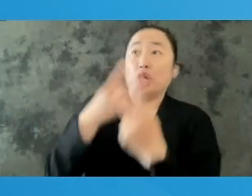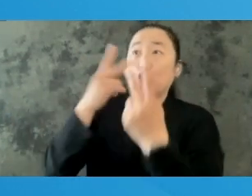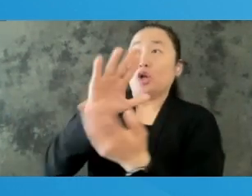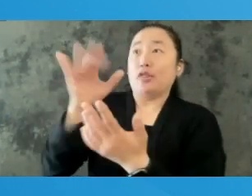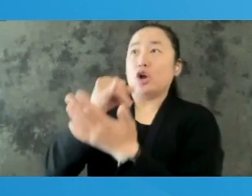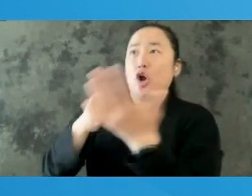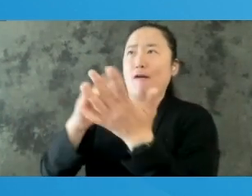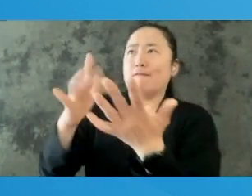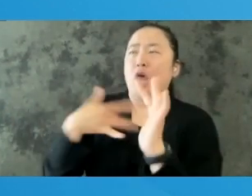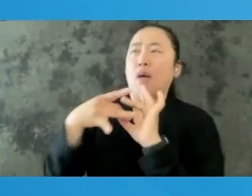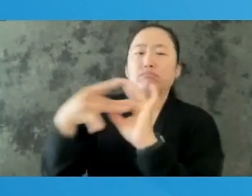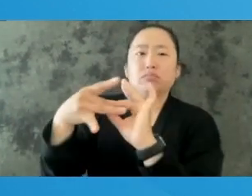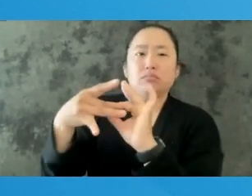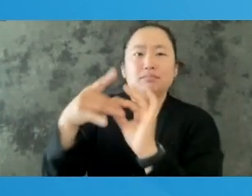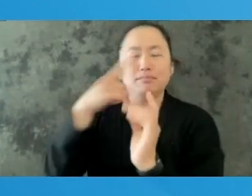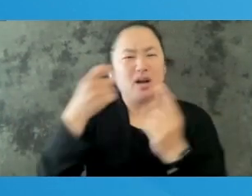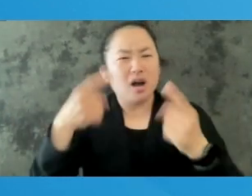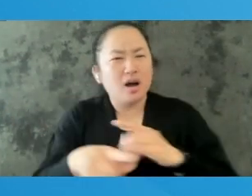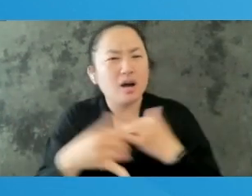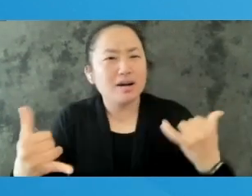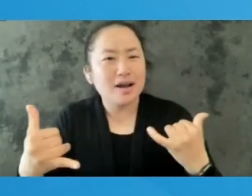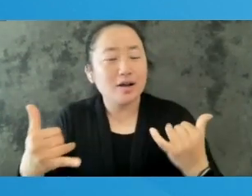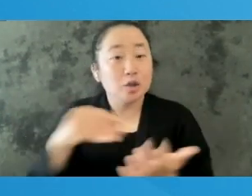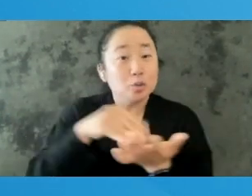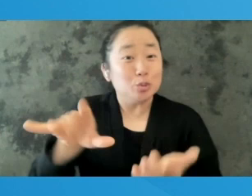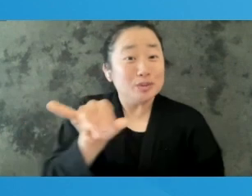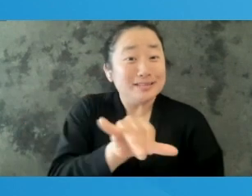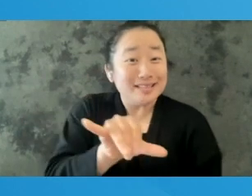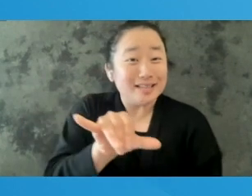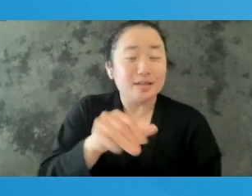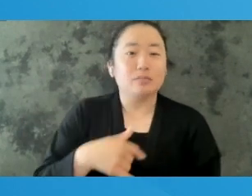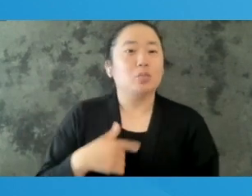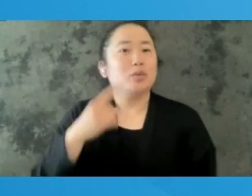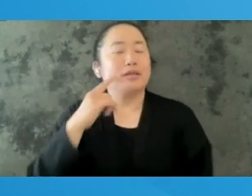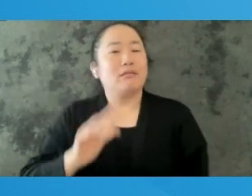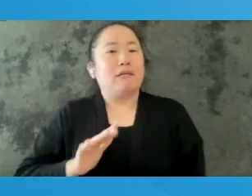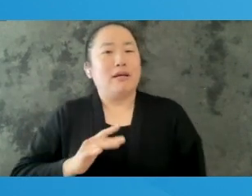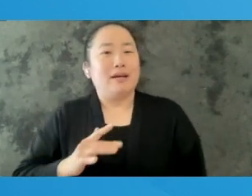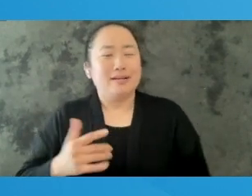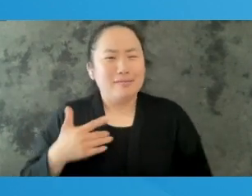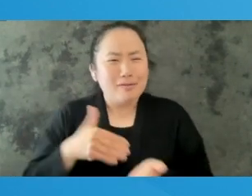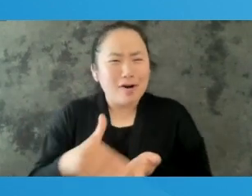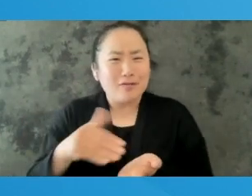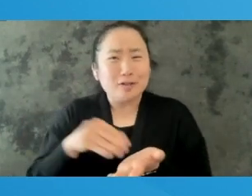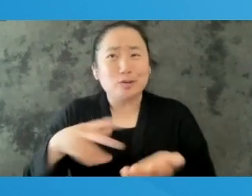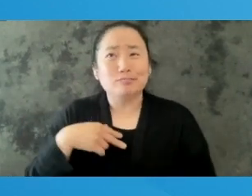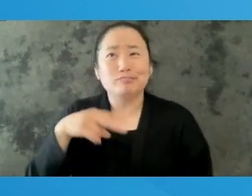We think this is especially exciting as students are always wondering, what does this have to do with me in my life?